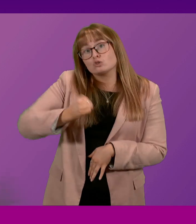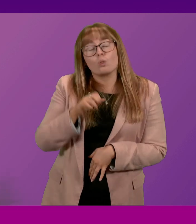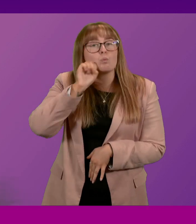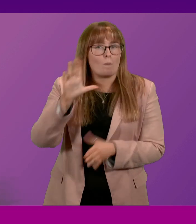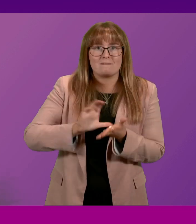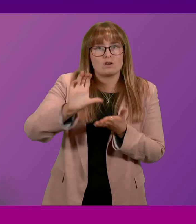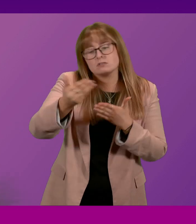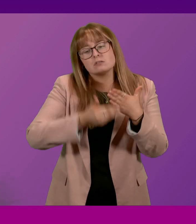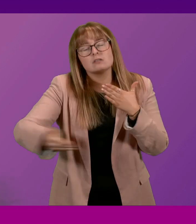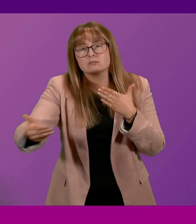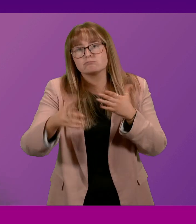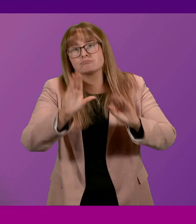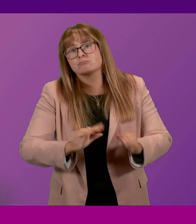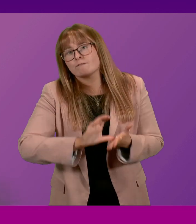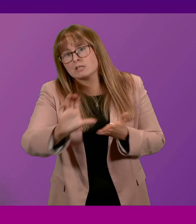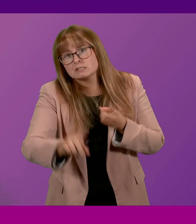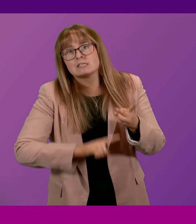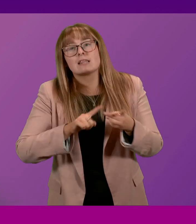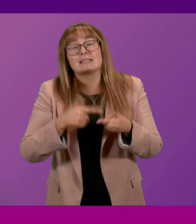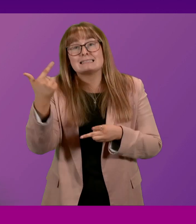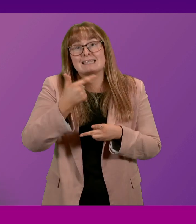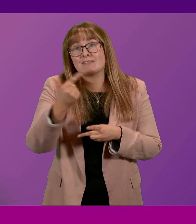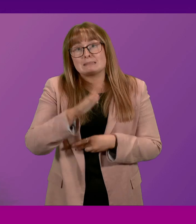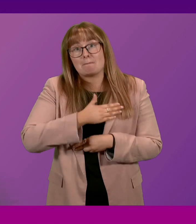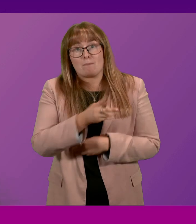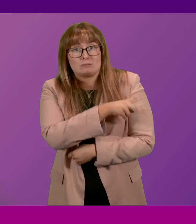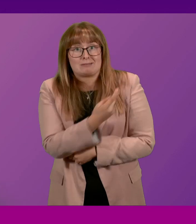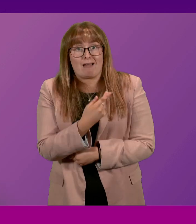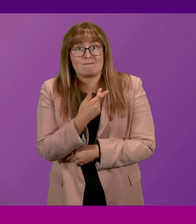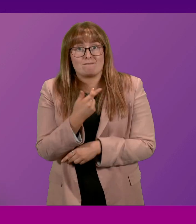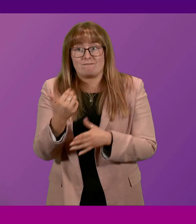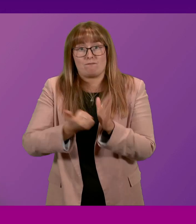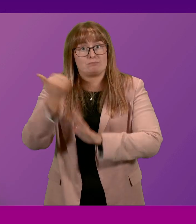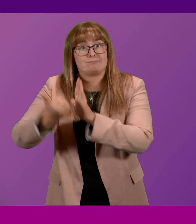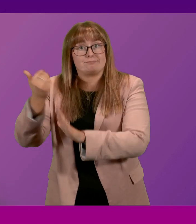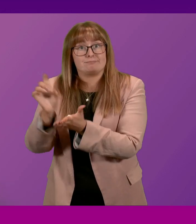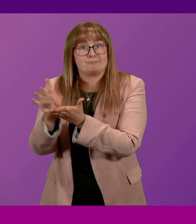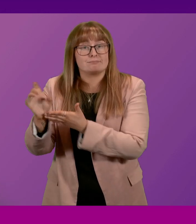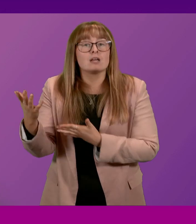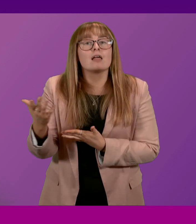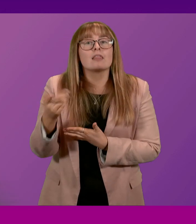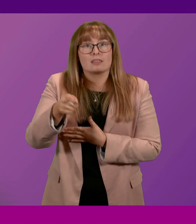It is laying off 17 members of its staff. The organisation has delivered enterprise education to